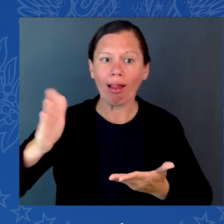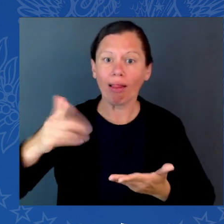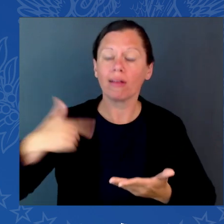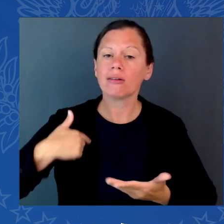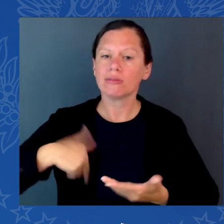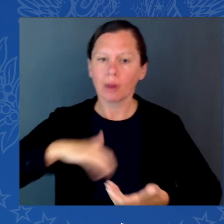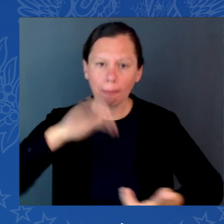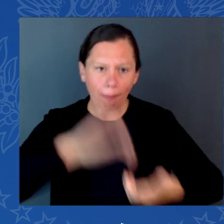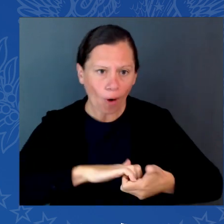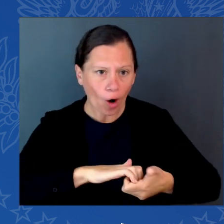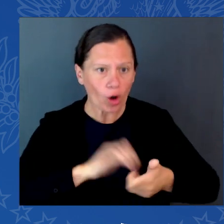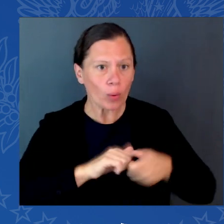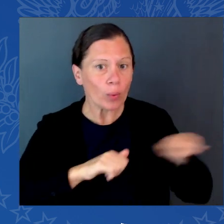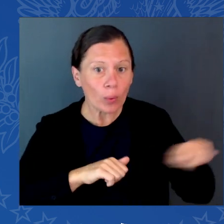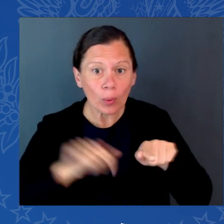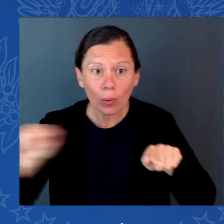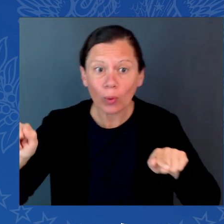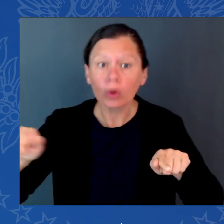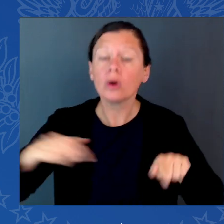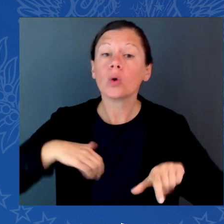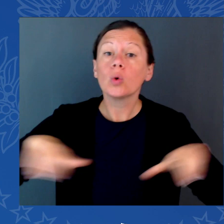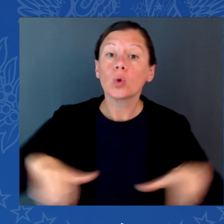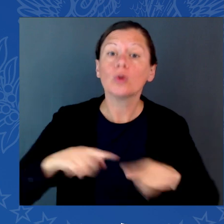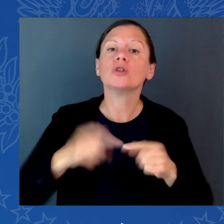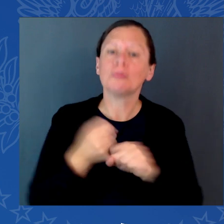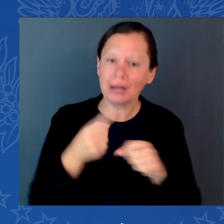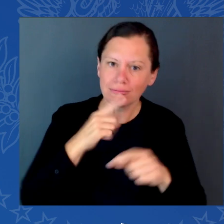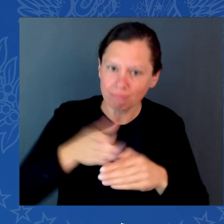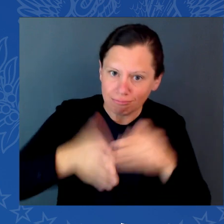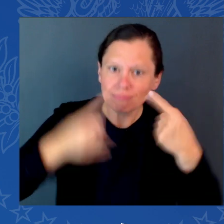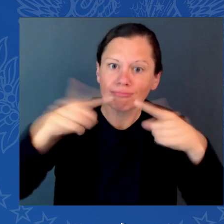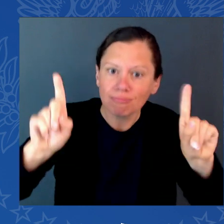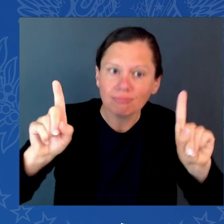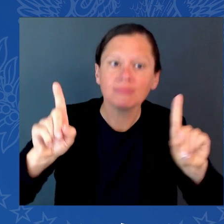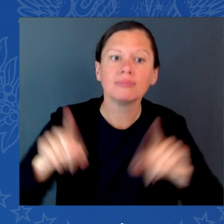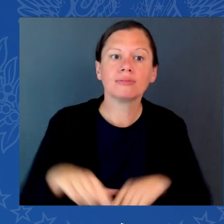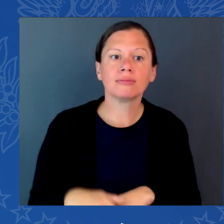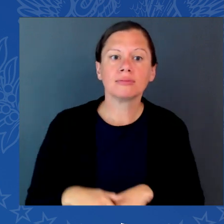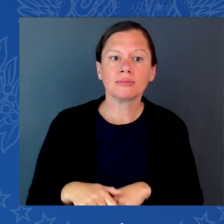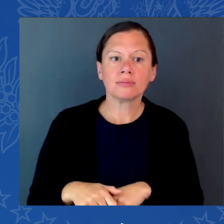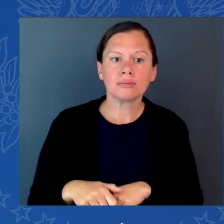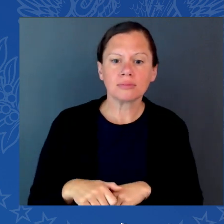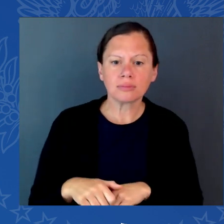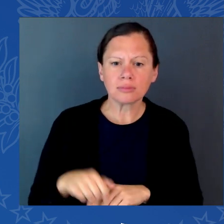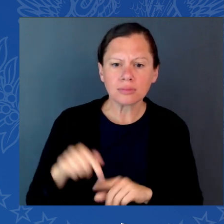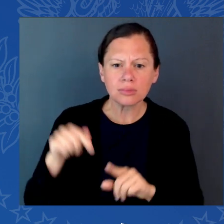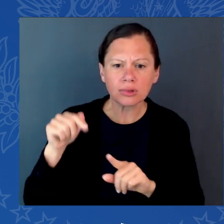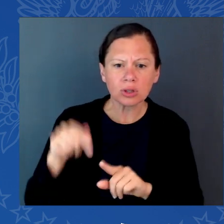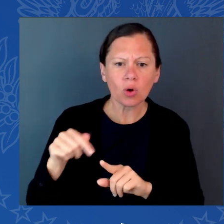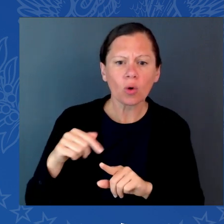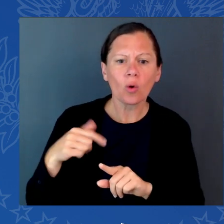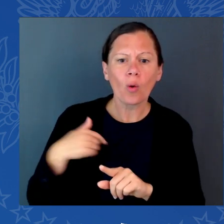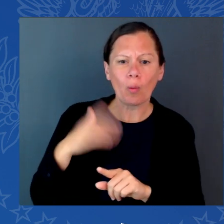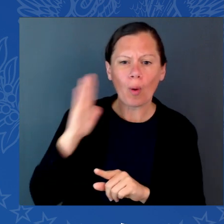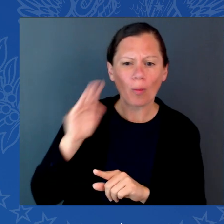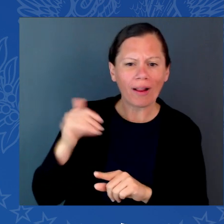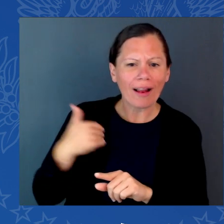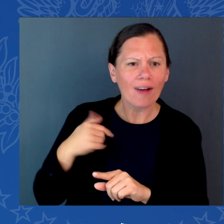Economic corridors -- you're going to hear that phrase more than once, I expect, over the next decade. Economic corridors.